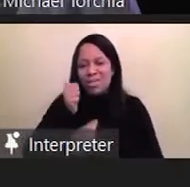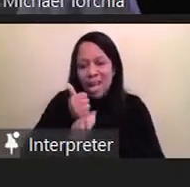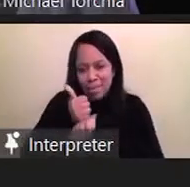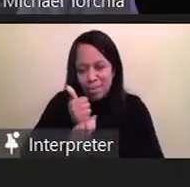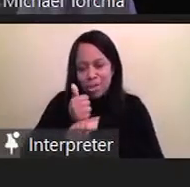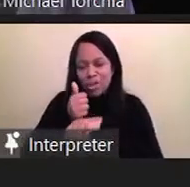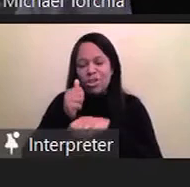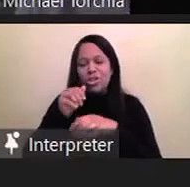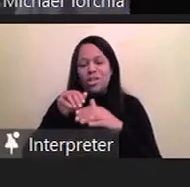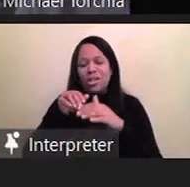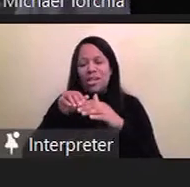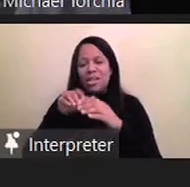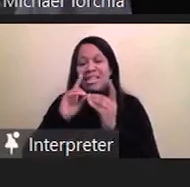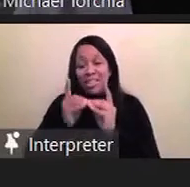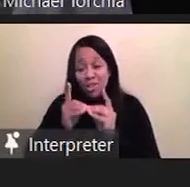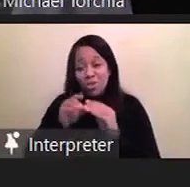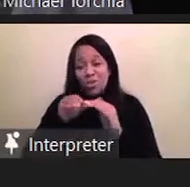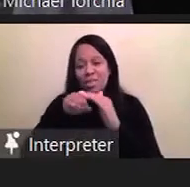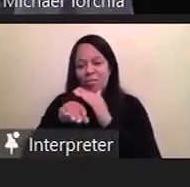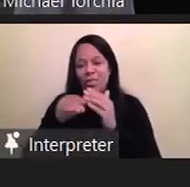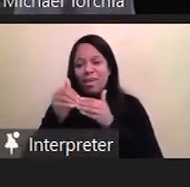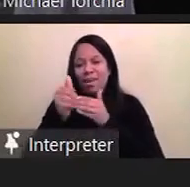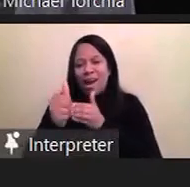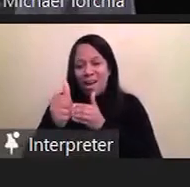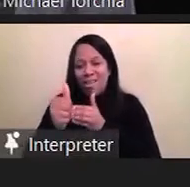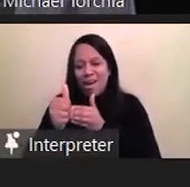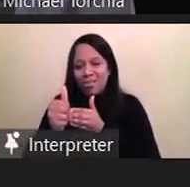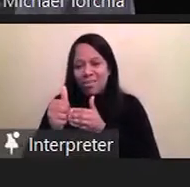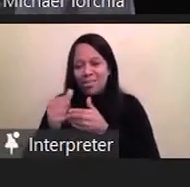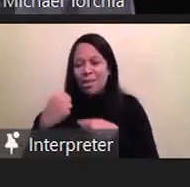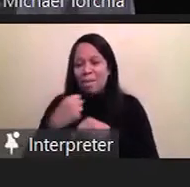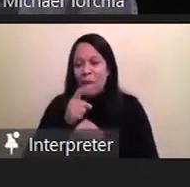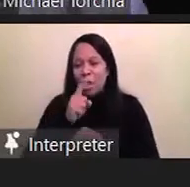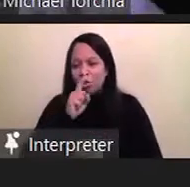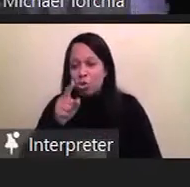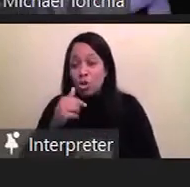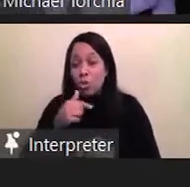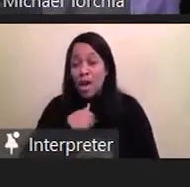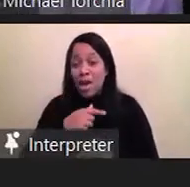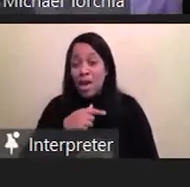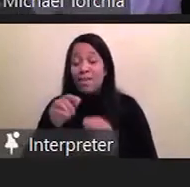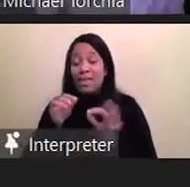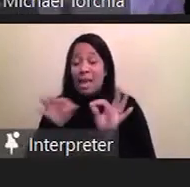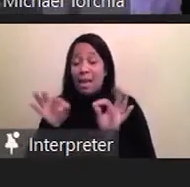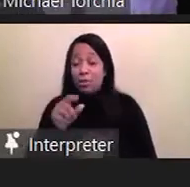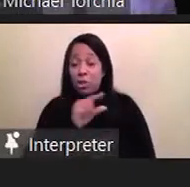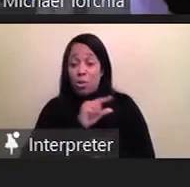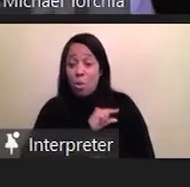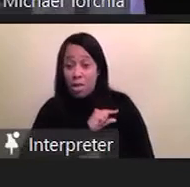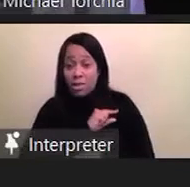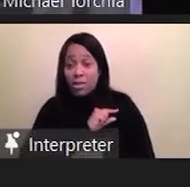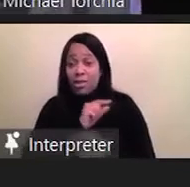guidelines, to set captioning quality guidelines for your firm, and to continually